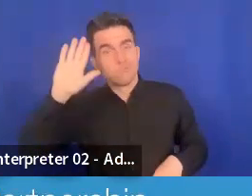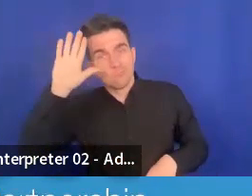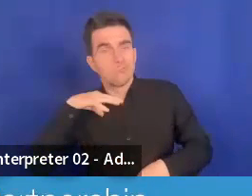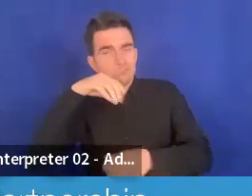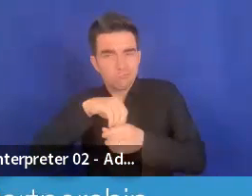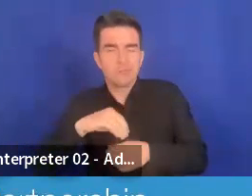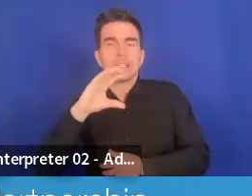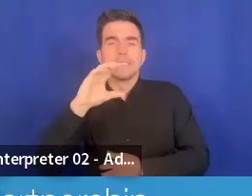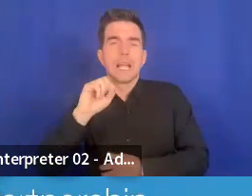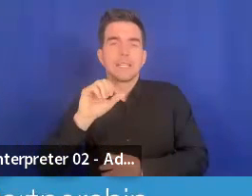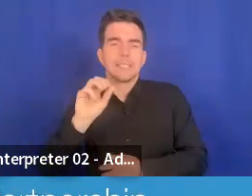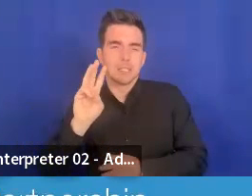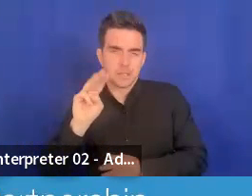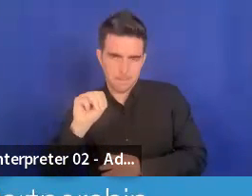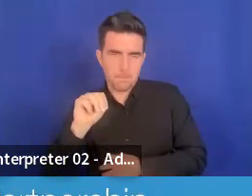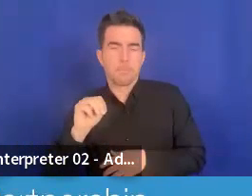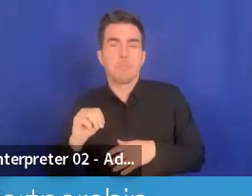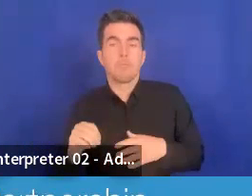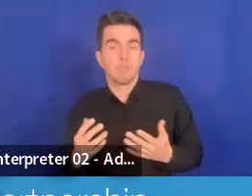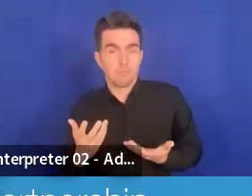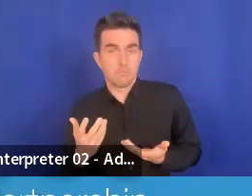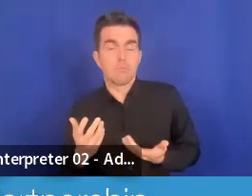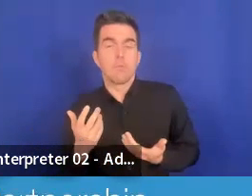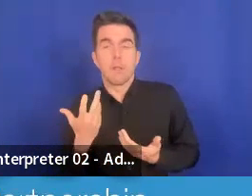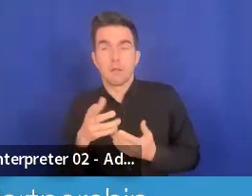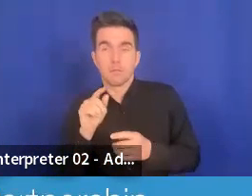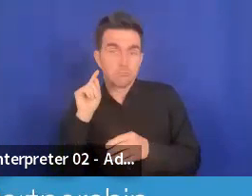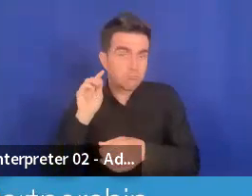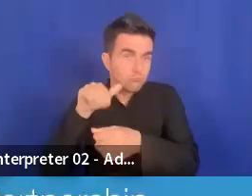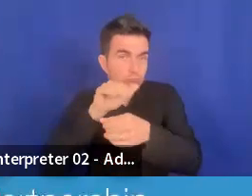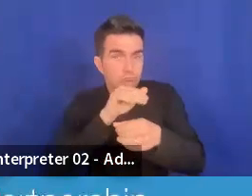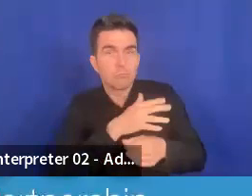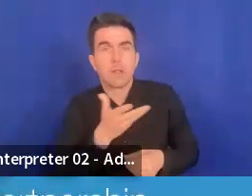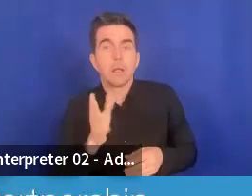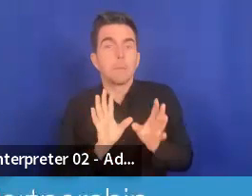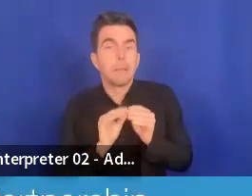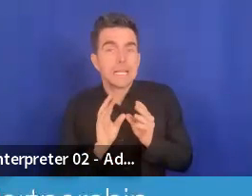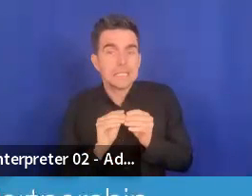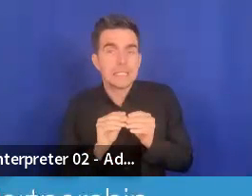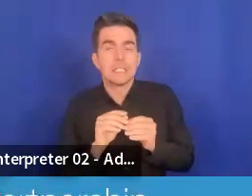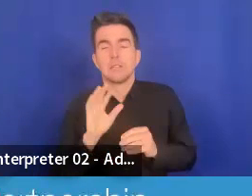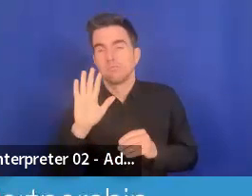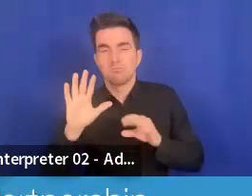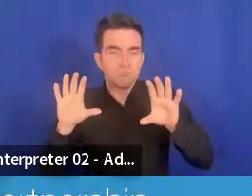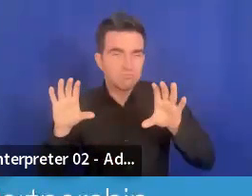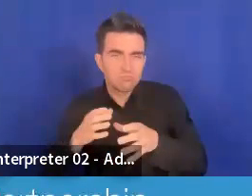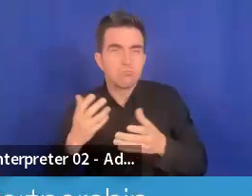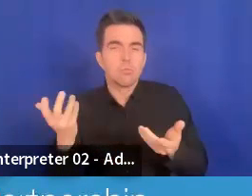They're a group of member states very supportive in much UHC health agenda and had an opportunity